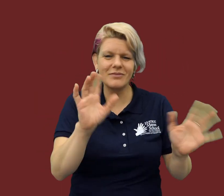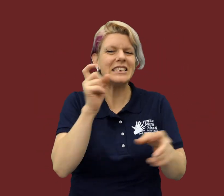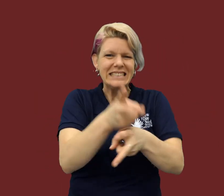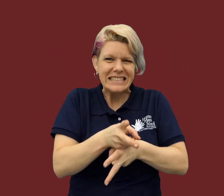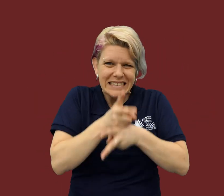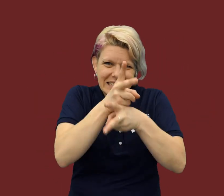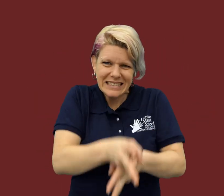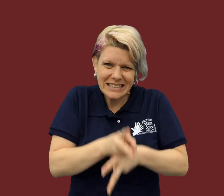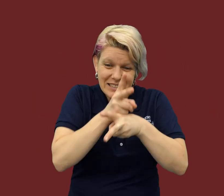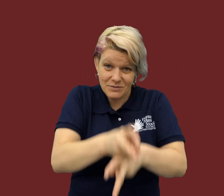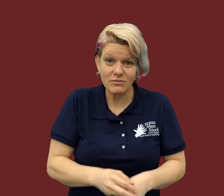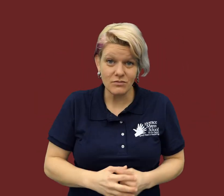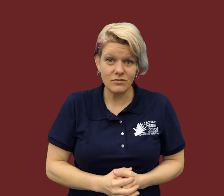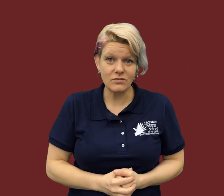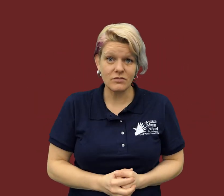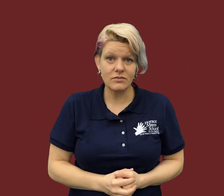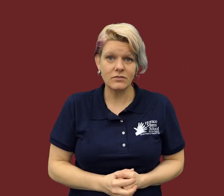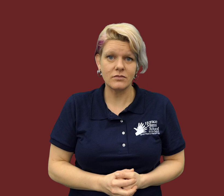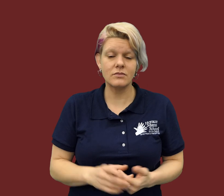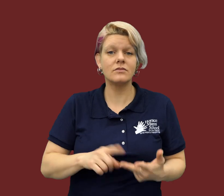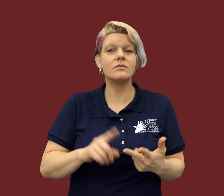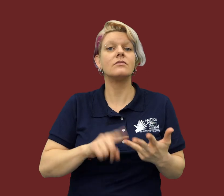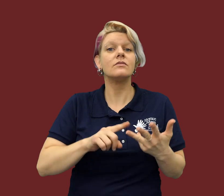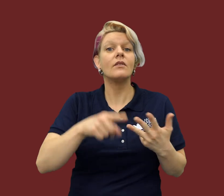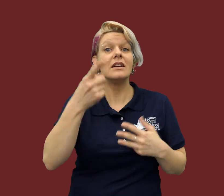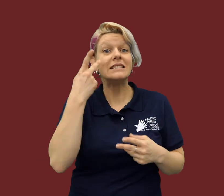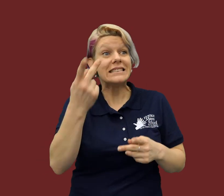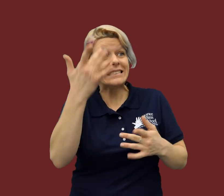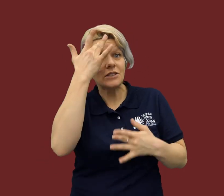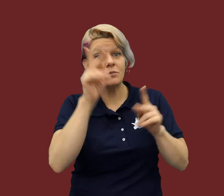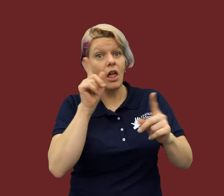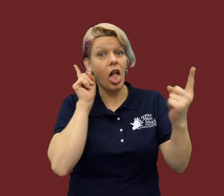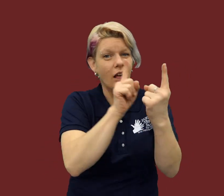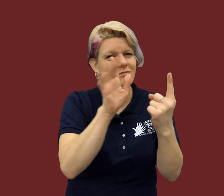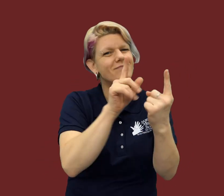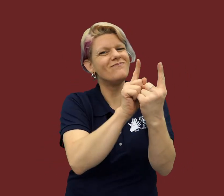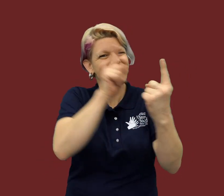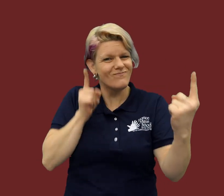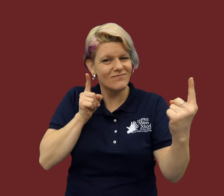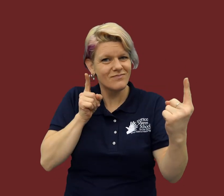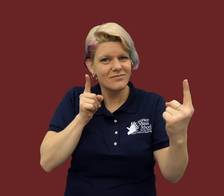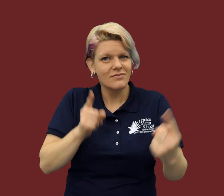so. Next, avoid close contact with sick people and keep your distance. If you know a sick